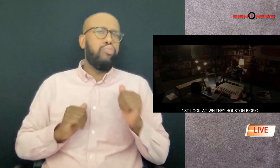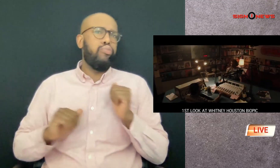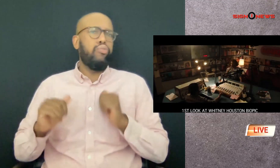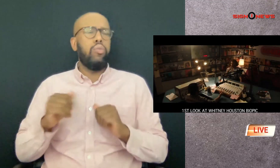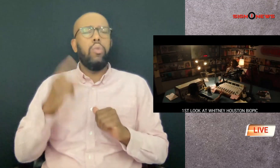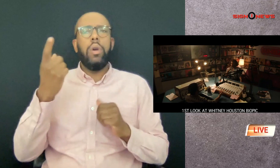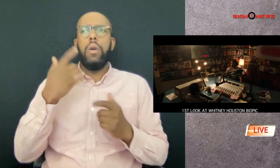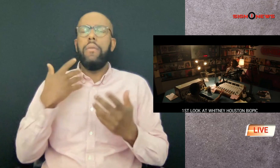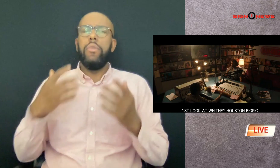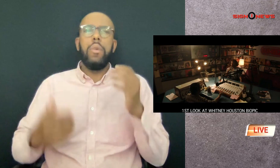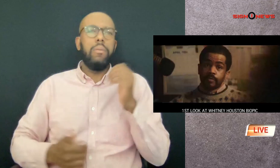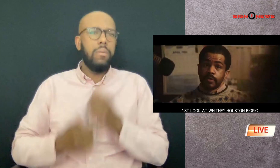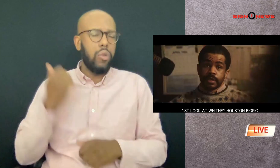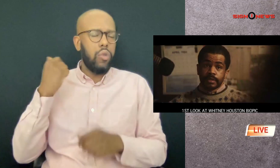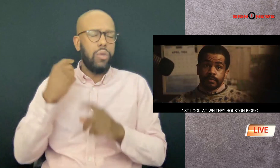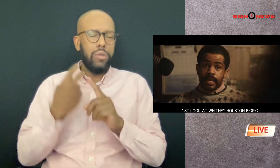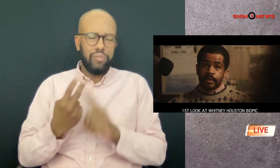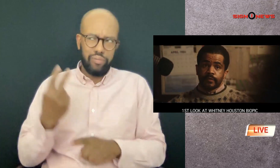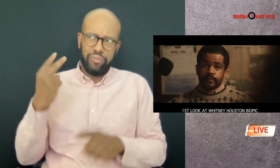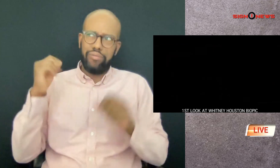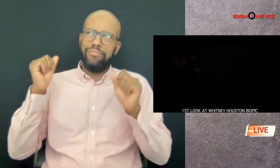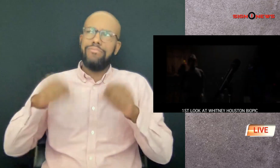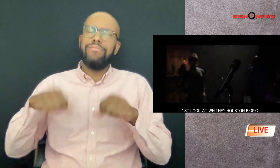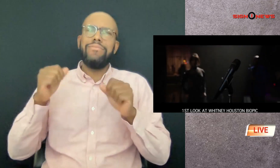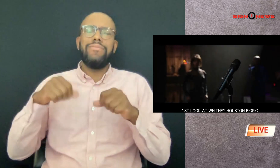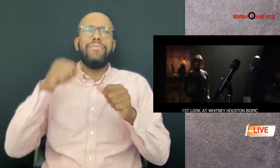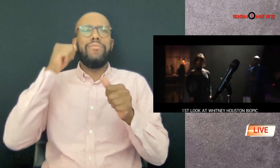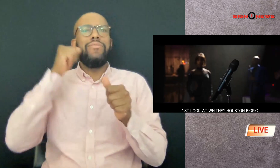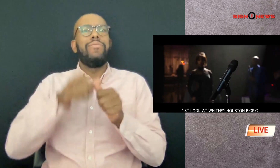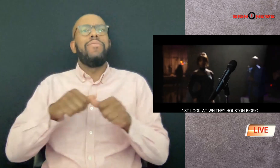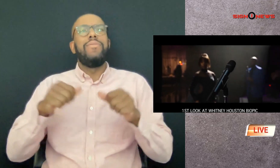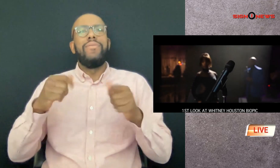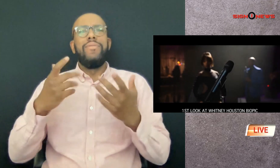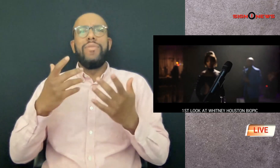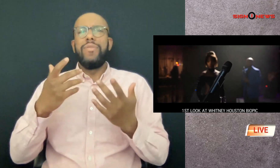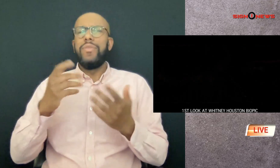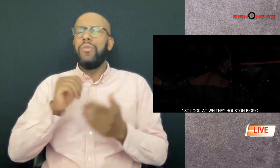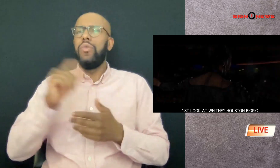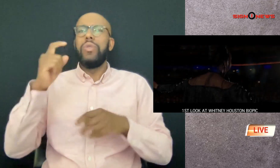to becoming one of the most recognizable recording artist of all time